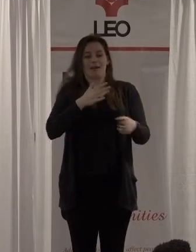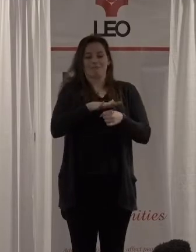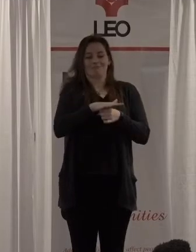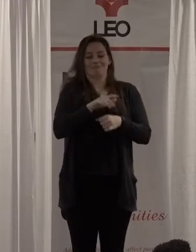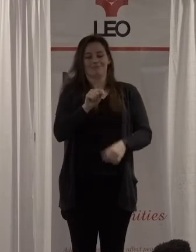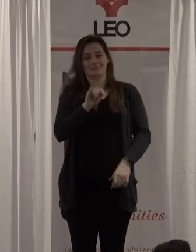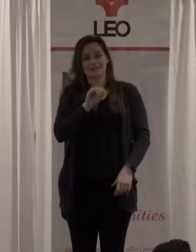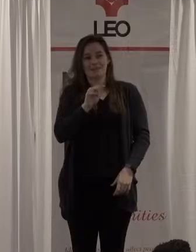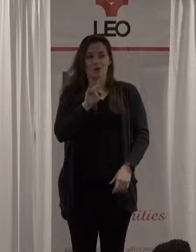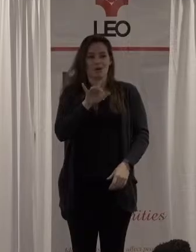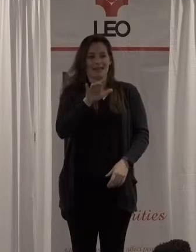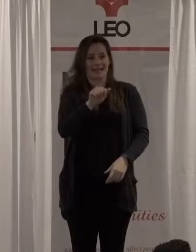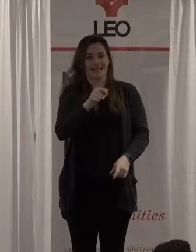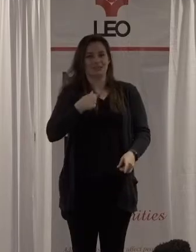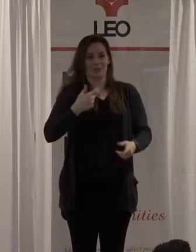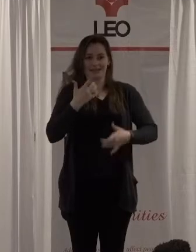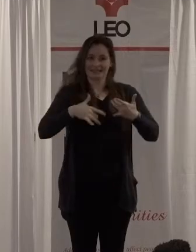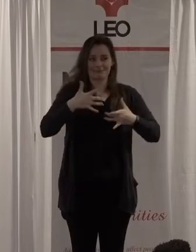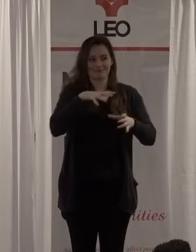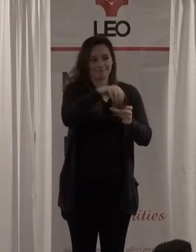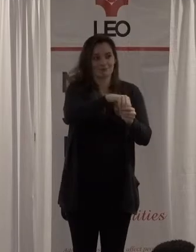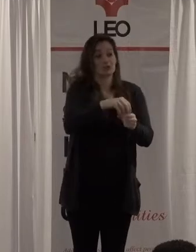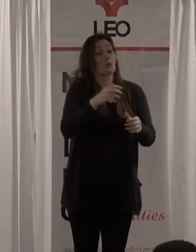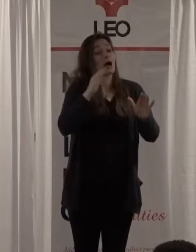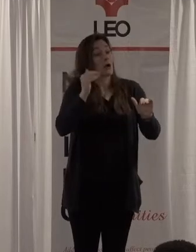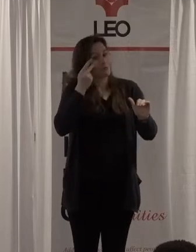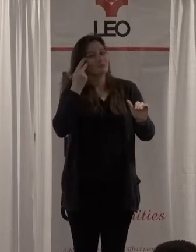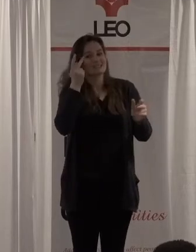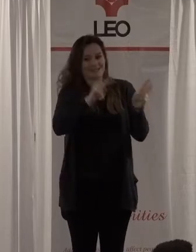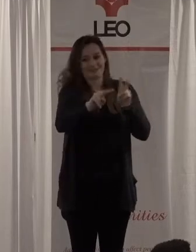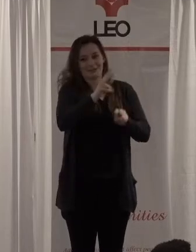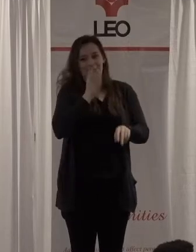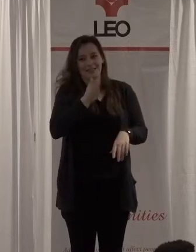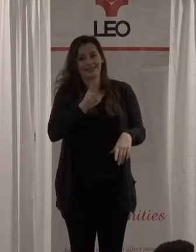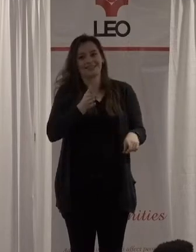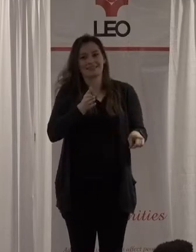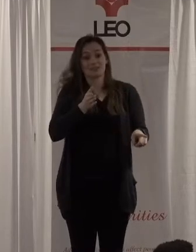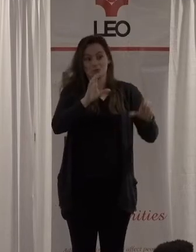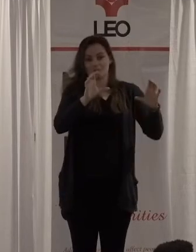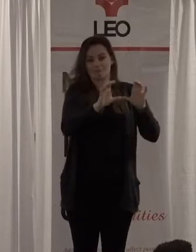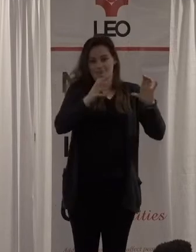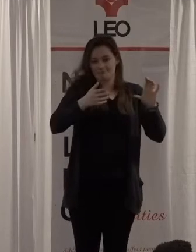SO I HOPE YOU SEE THAT. IT WILL BE RICK HANSON CERTIFIED THAT I DEMANDED